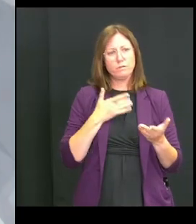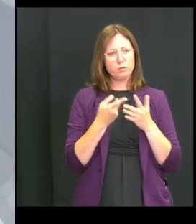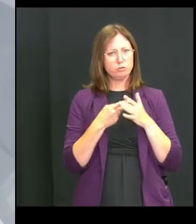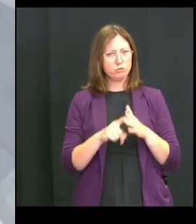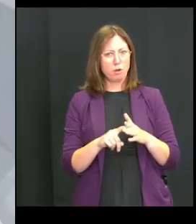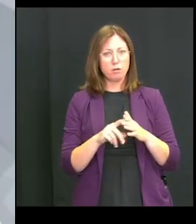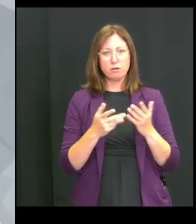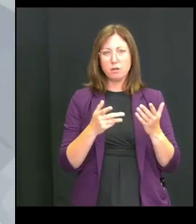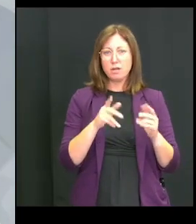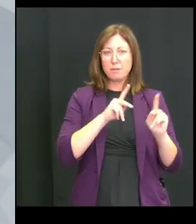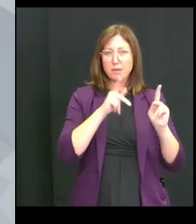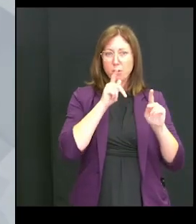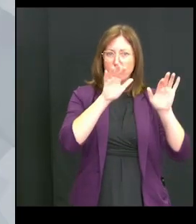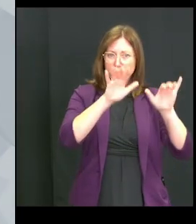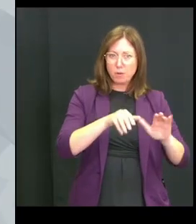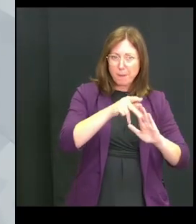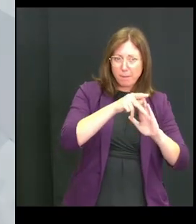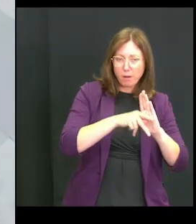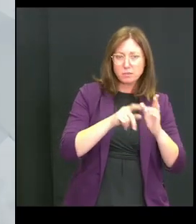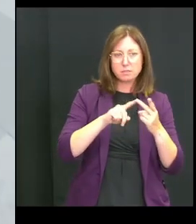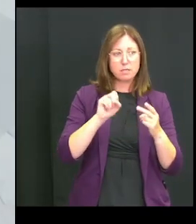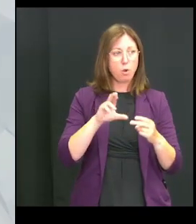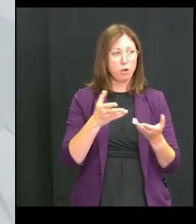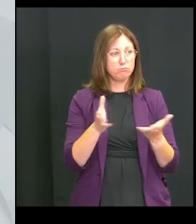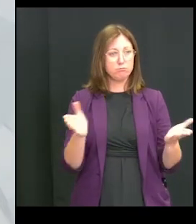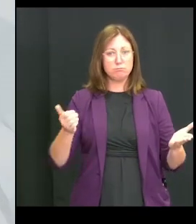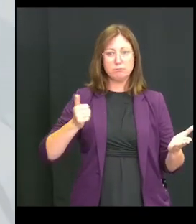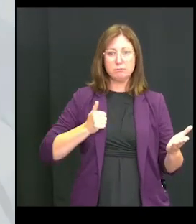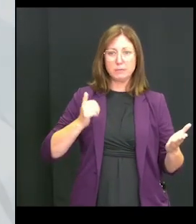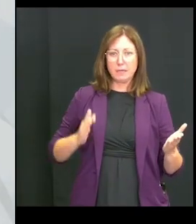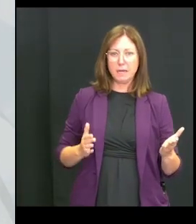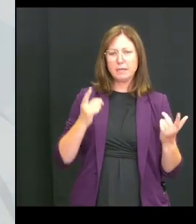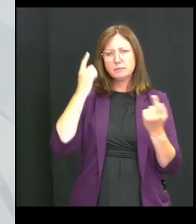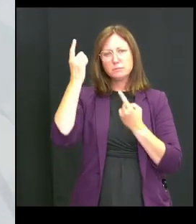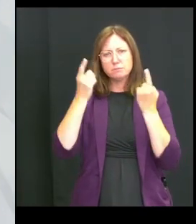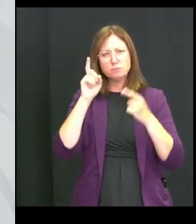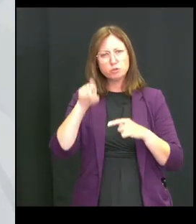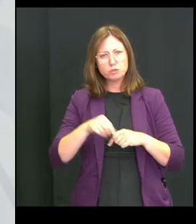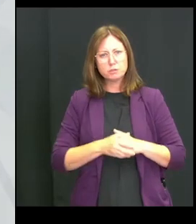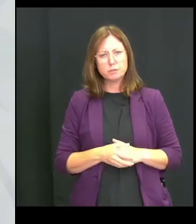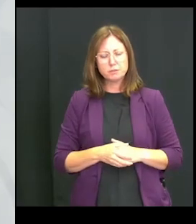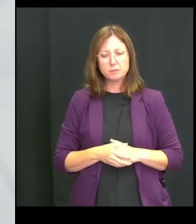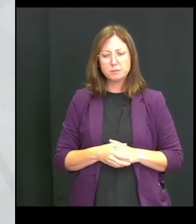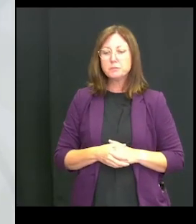policy makers or just regular Canadian citizens should actually consider? Yes, absolutely!